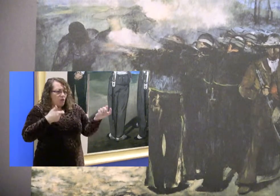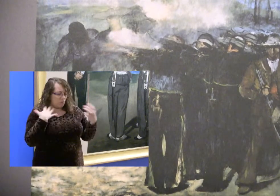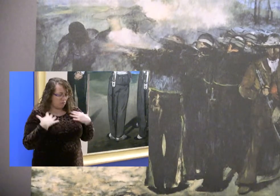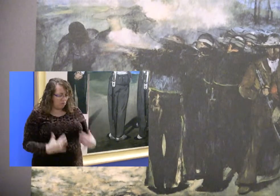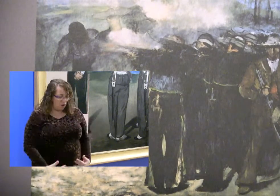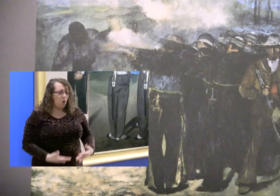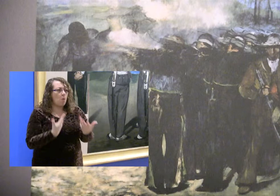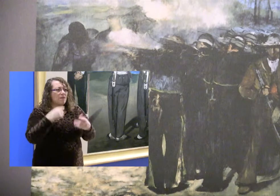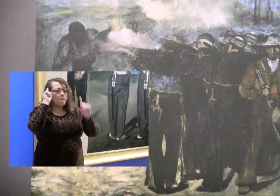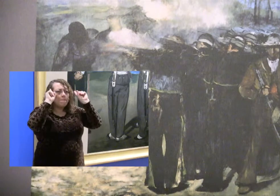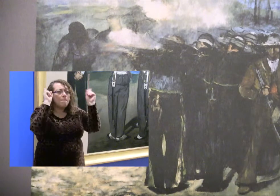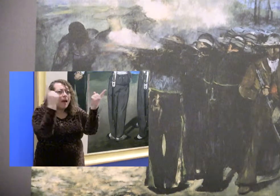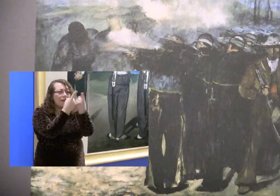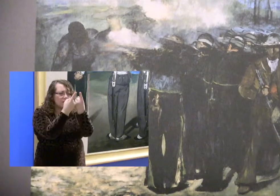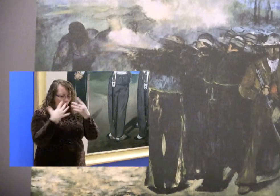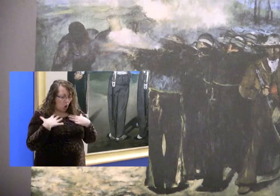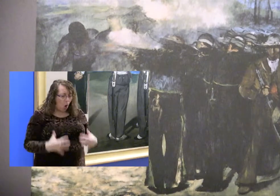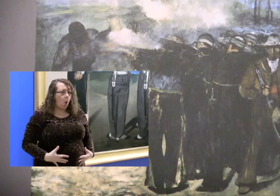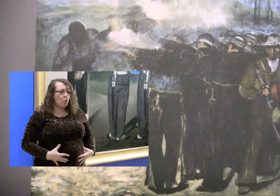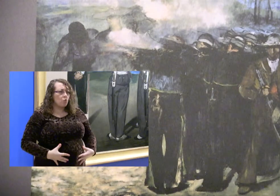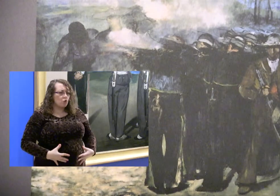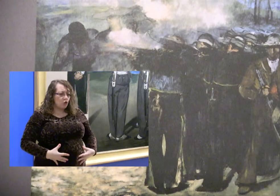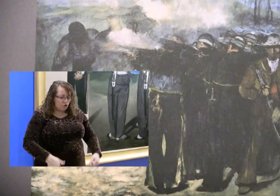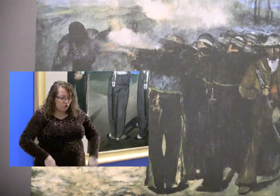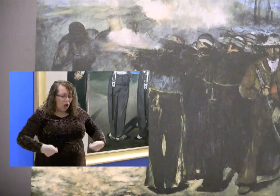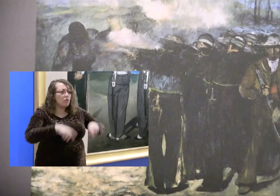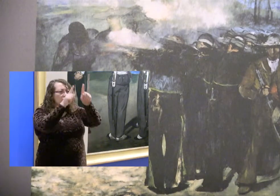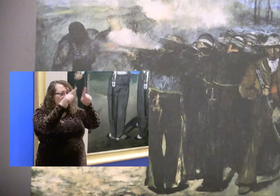which he imagined that they'd wear. He then saw photographs